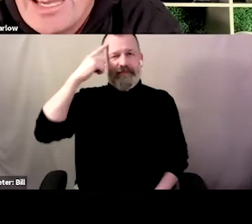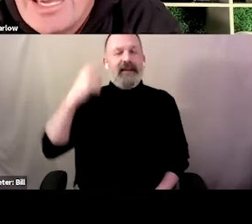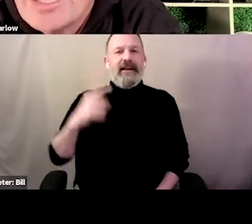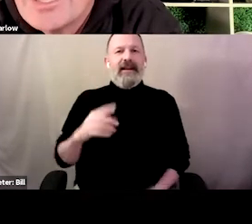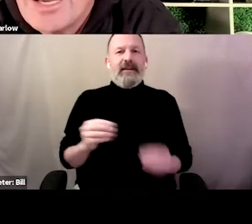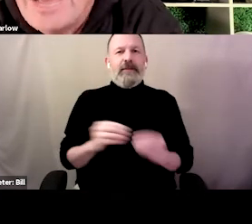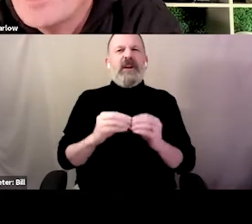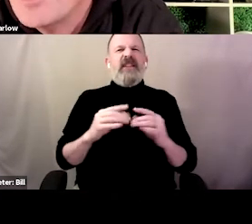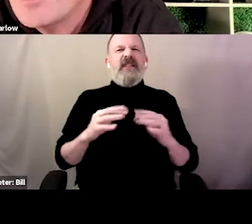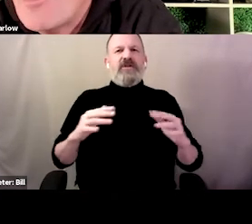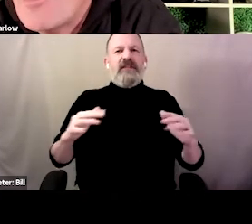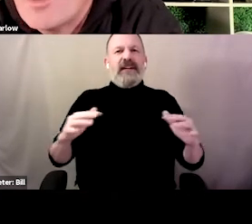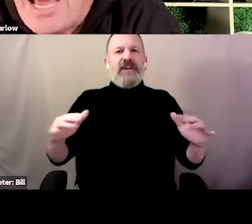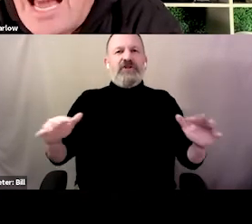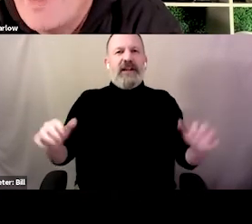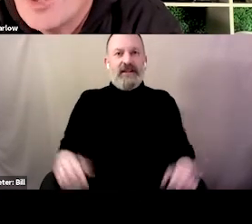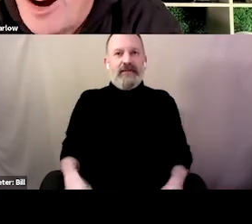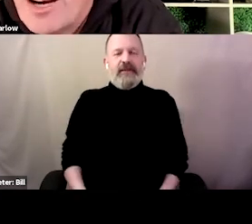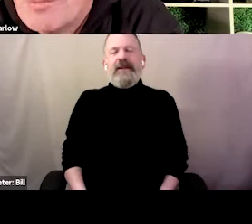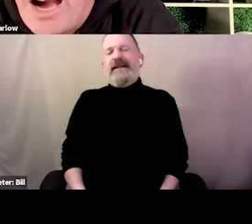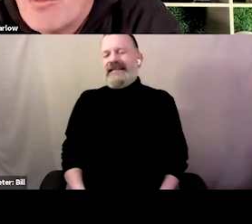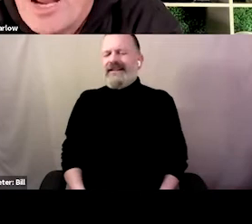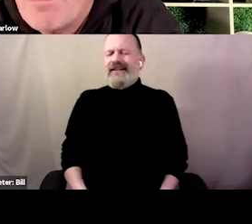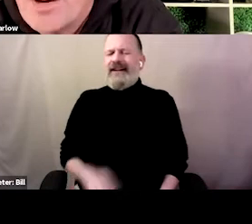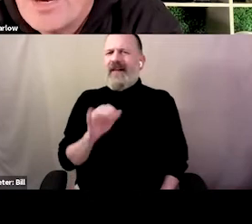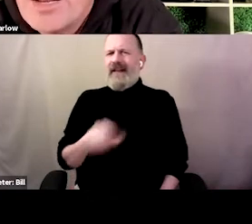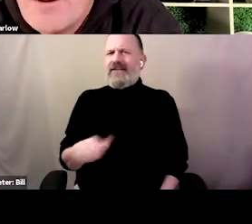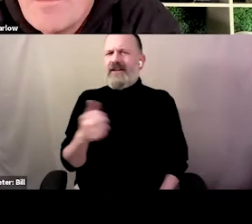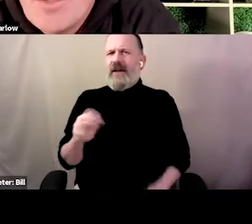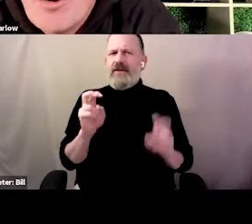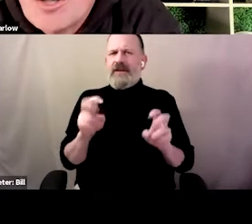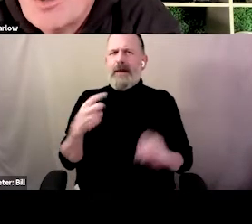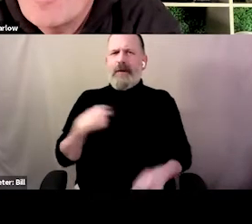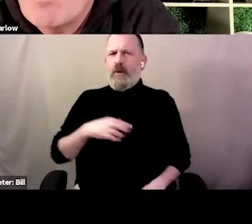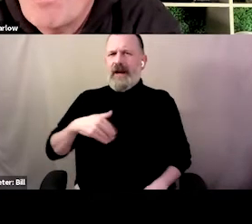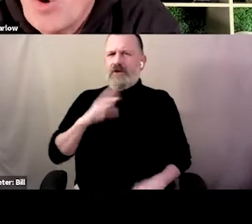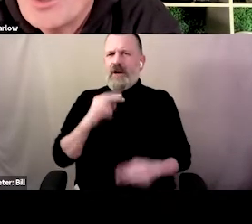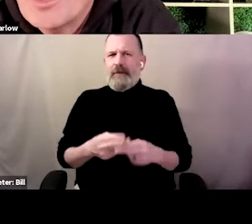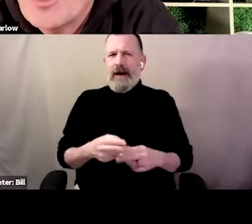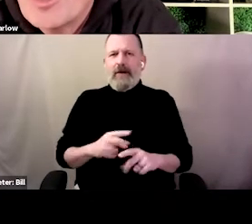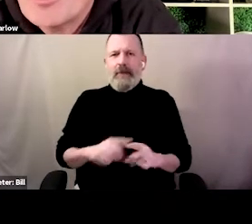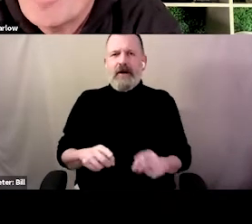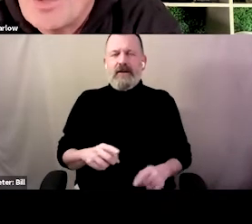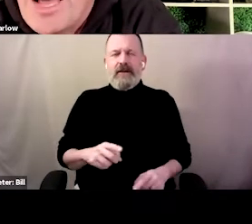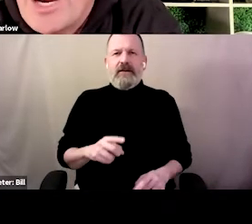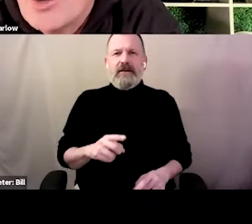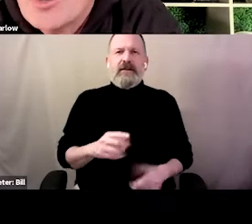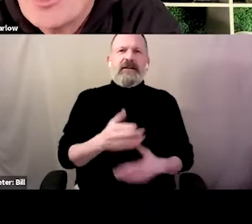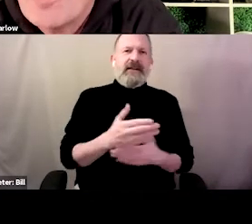It's and this is another thing that we haven't talked about right but CalebBarlow: There are certain portion, there are certain suppliers certain